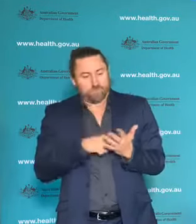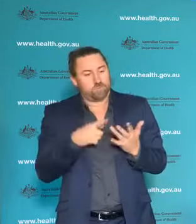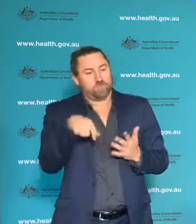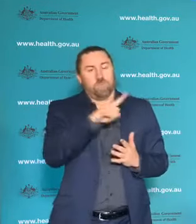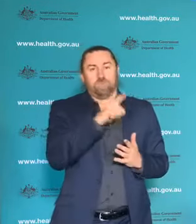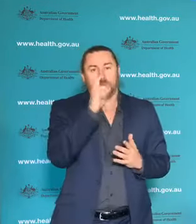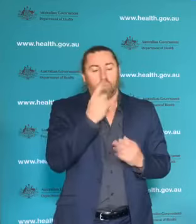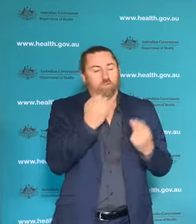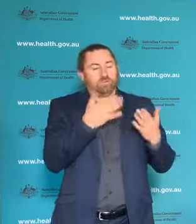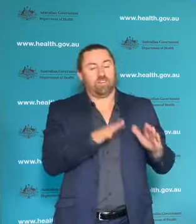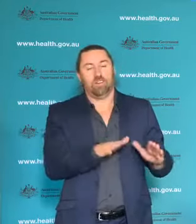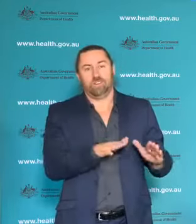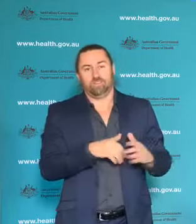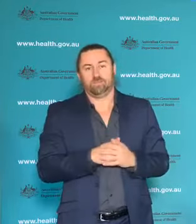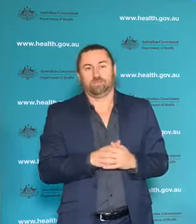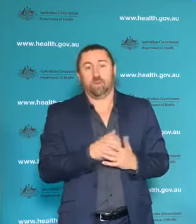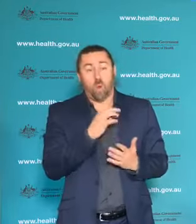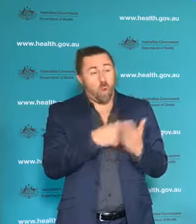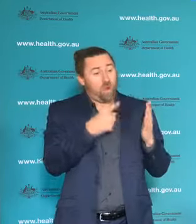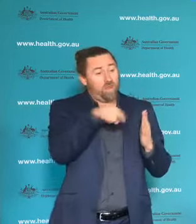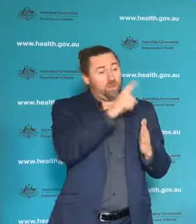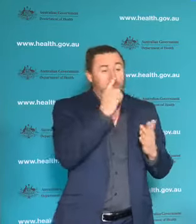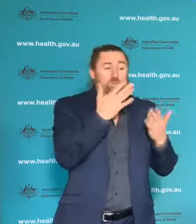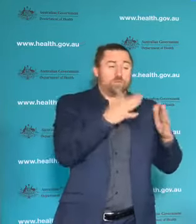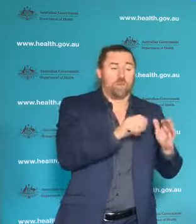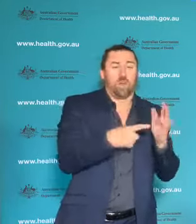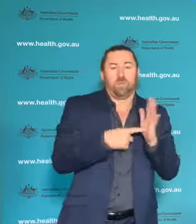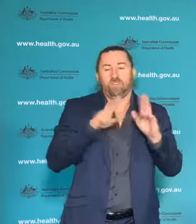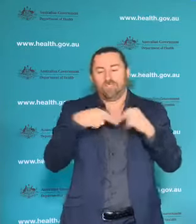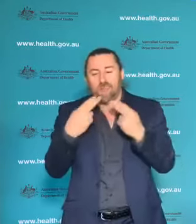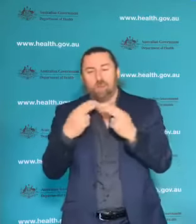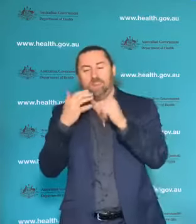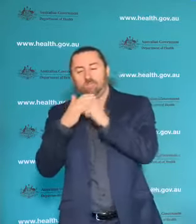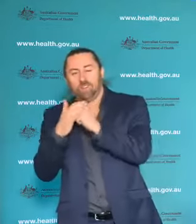and with their family members and friends who grieve their loss.